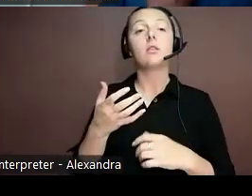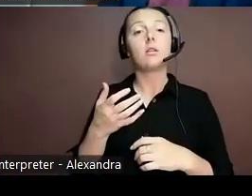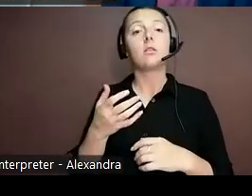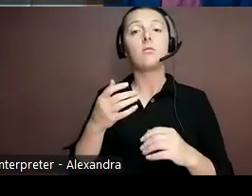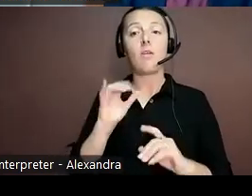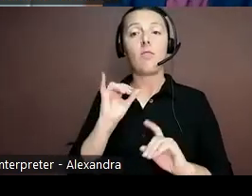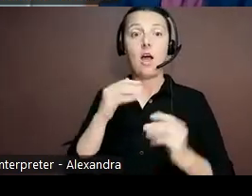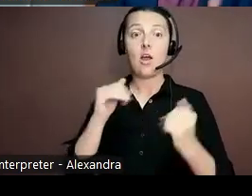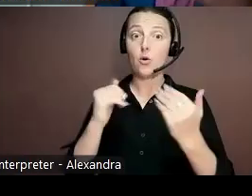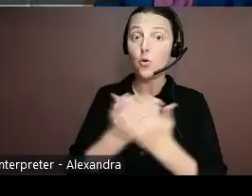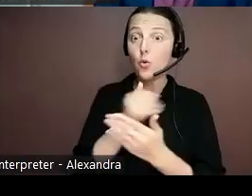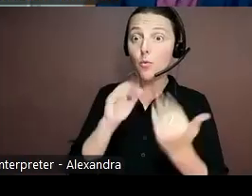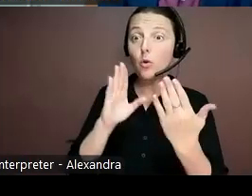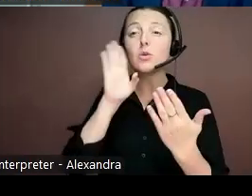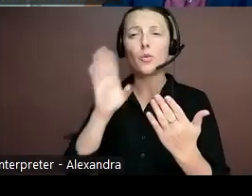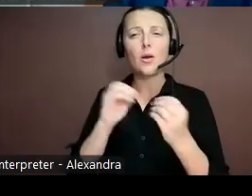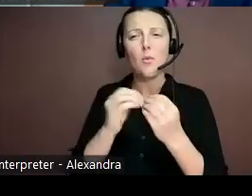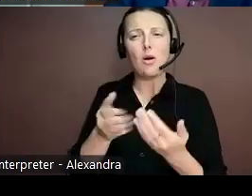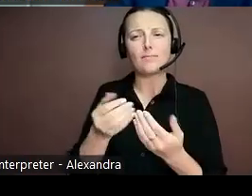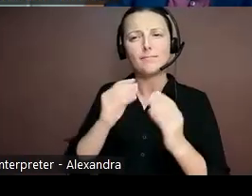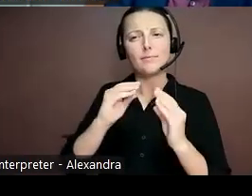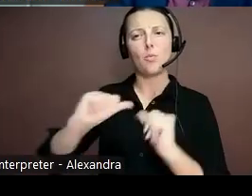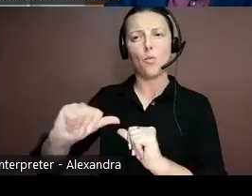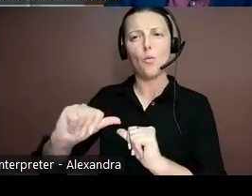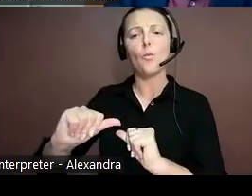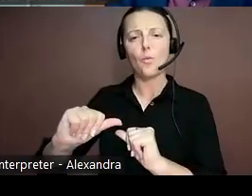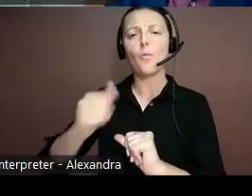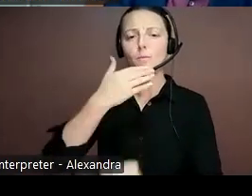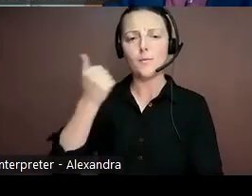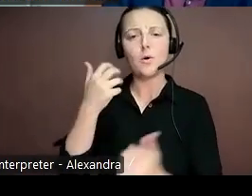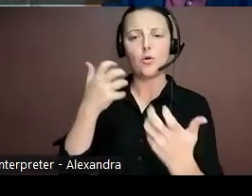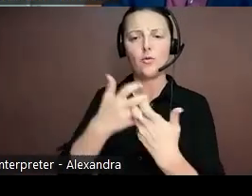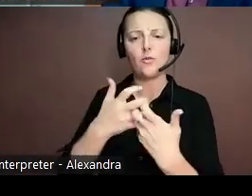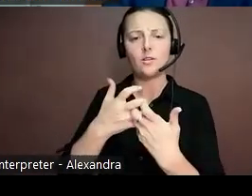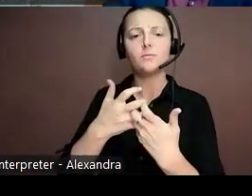um you know uh could be part of what you think up uh in a behavior intervention plan usually your